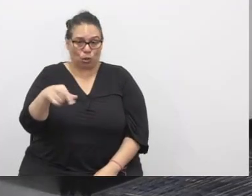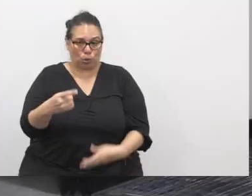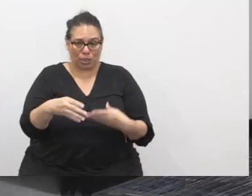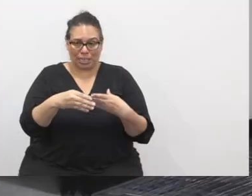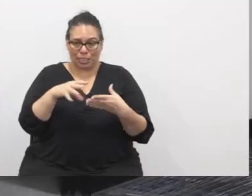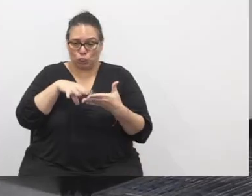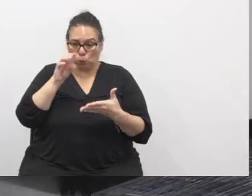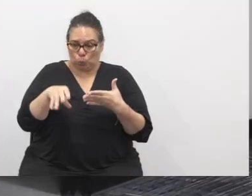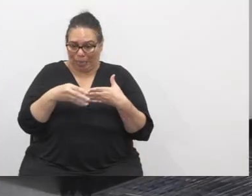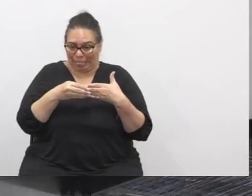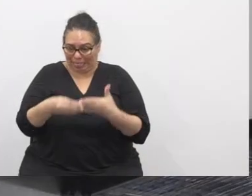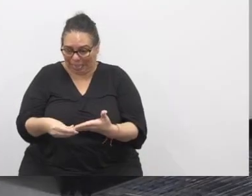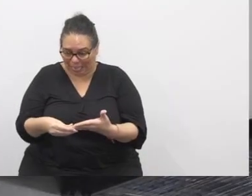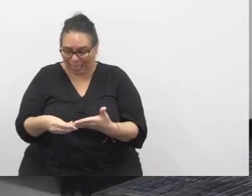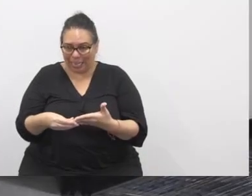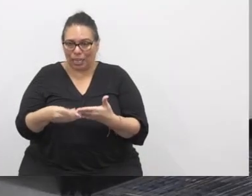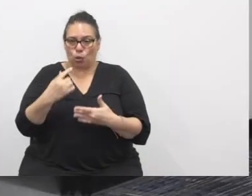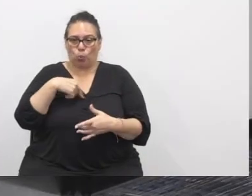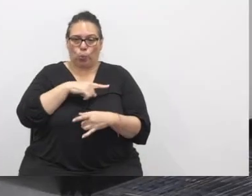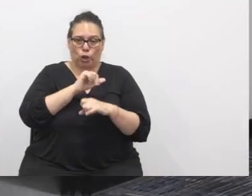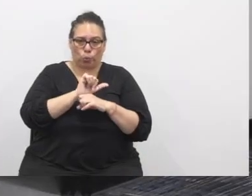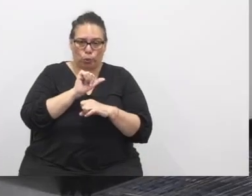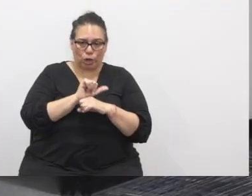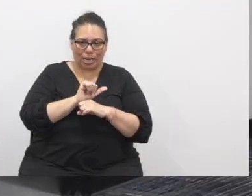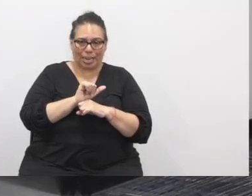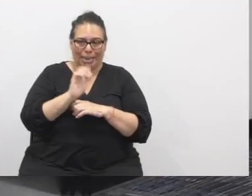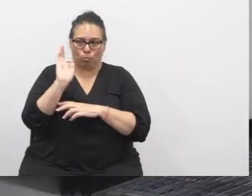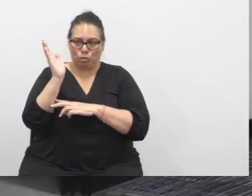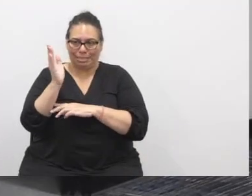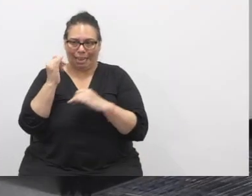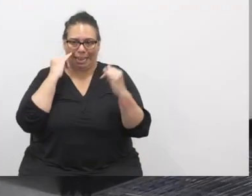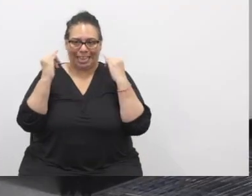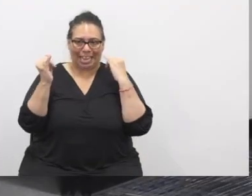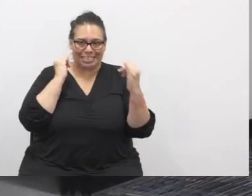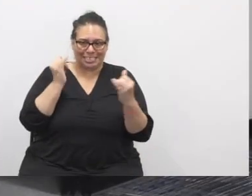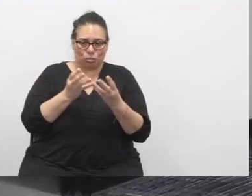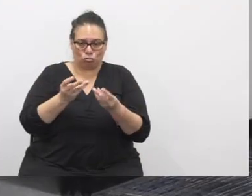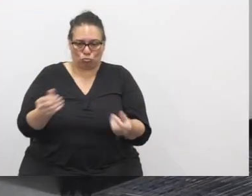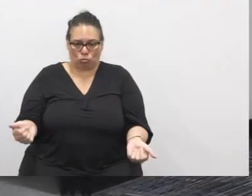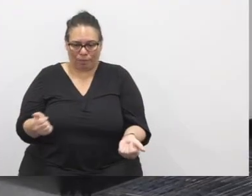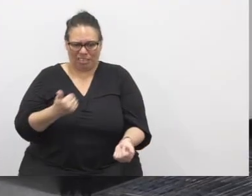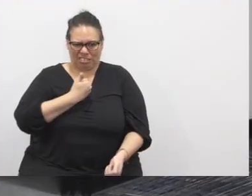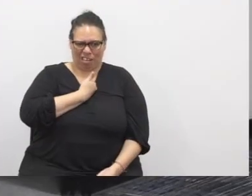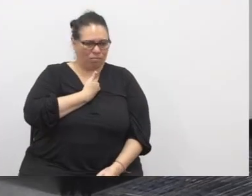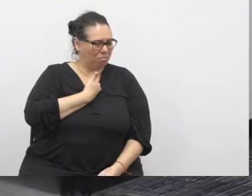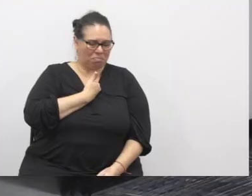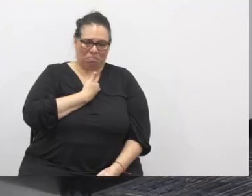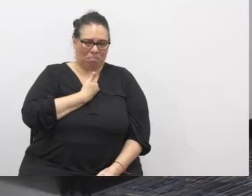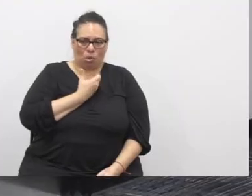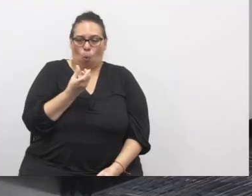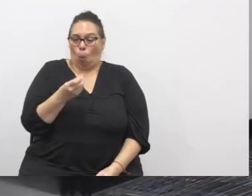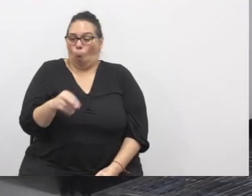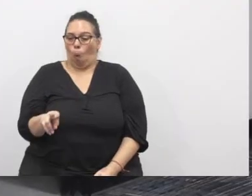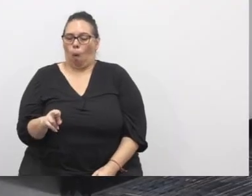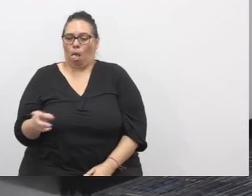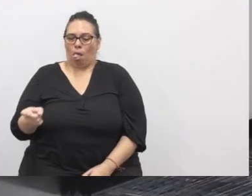where we are working and presenting the ideas and solving everything by ourselves or where we're being delegated to,